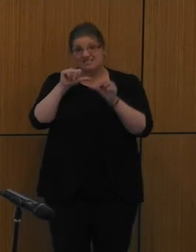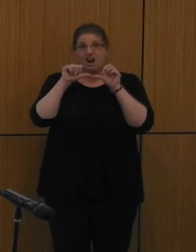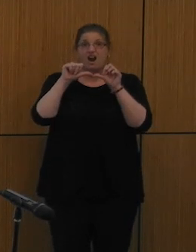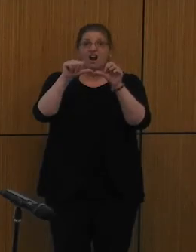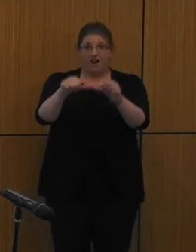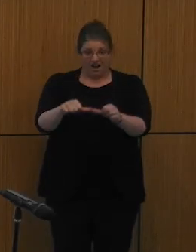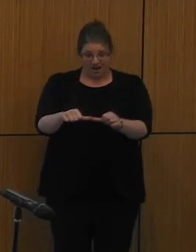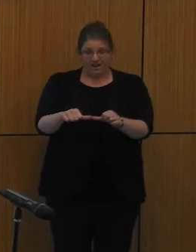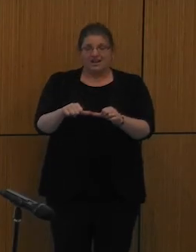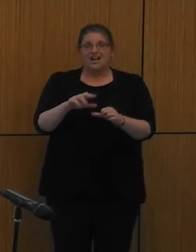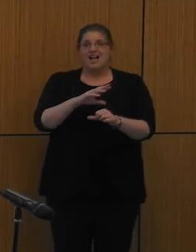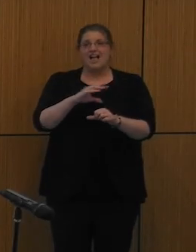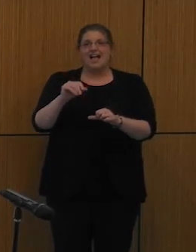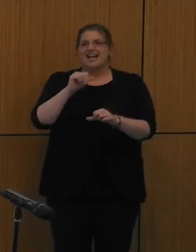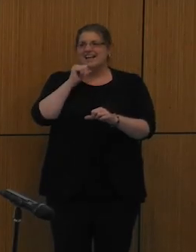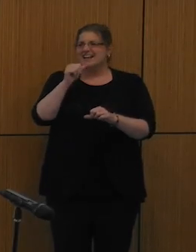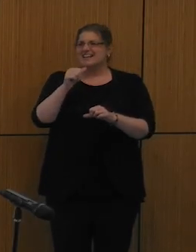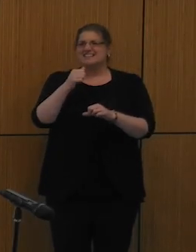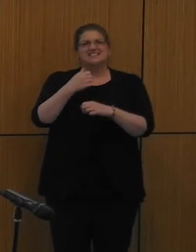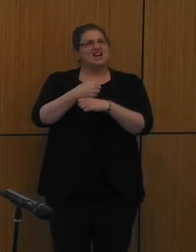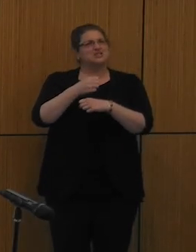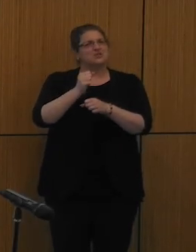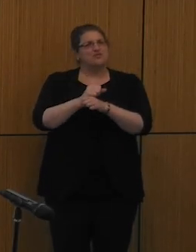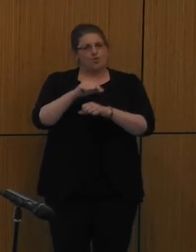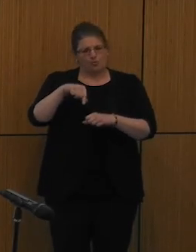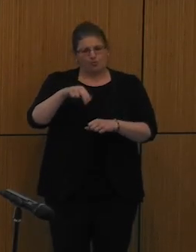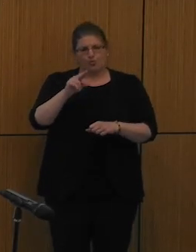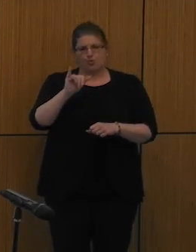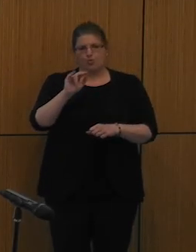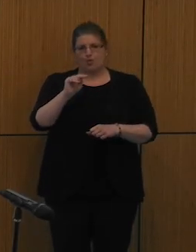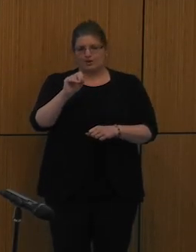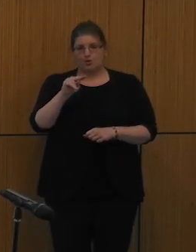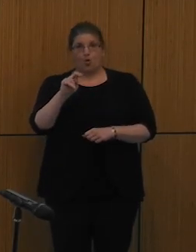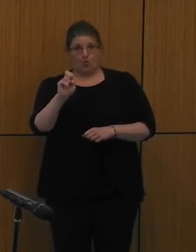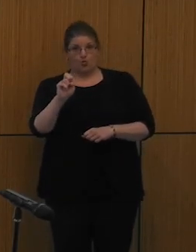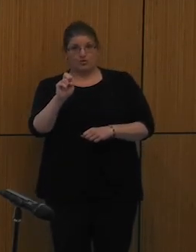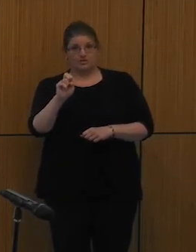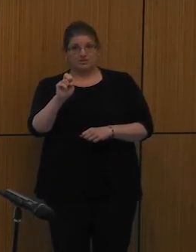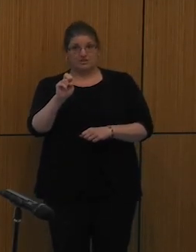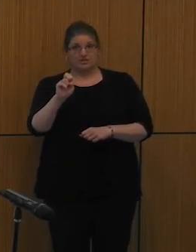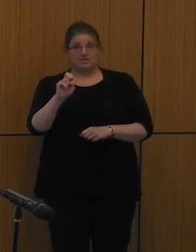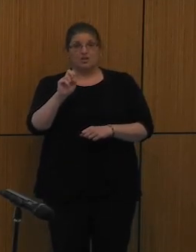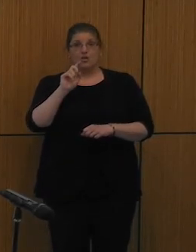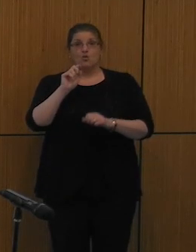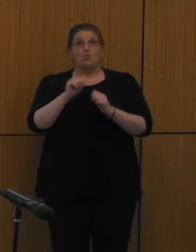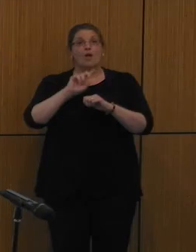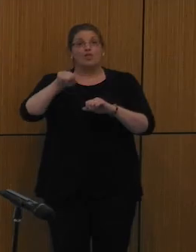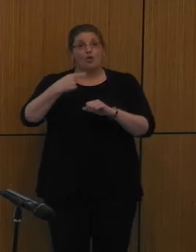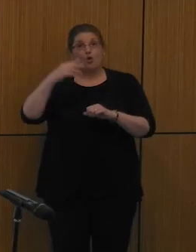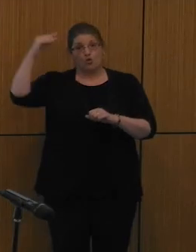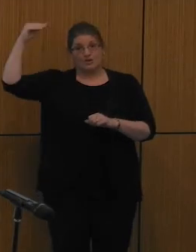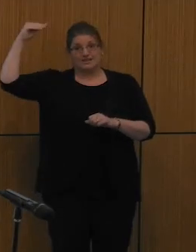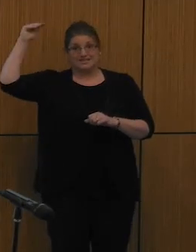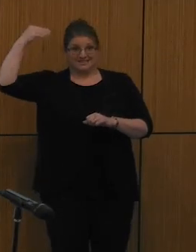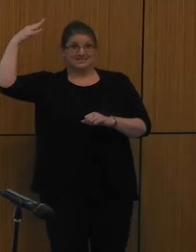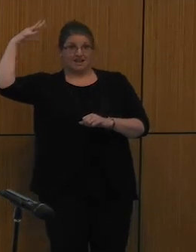Also, it doesn't form this quinone under very, and under sunlight alone. It probably actually will form this under sunlight.